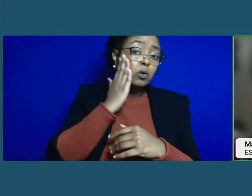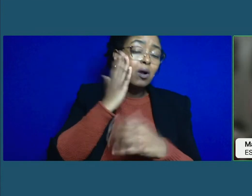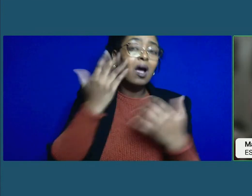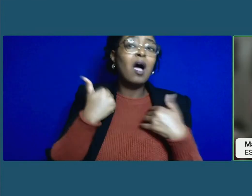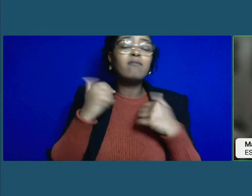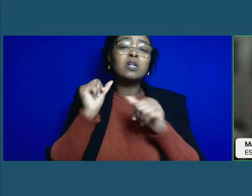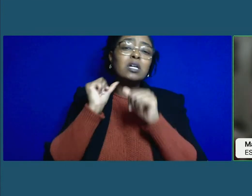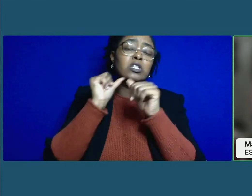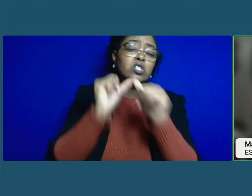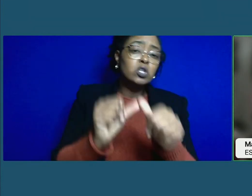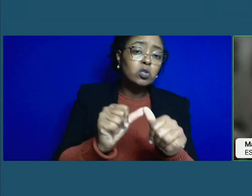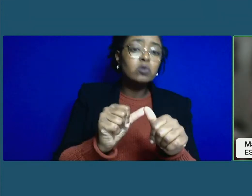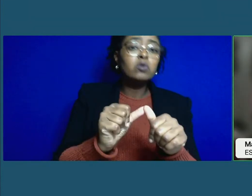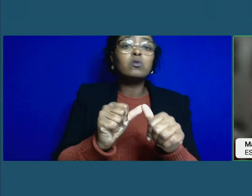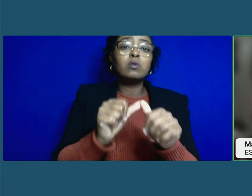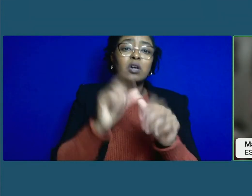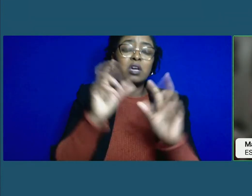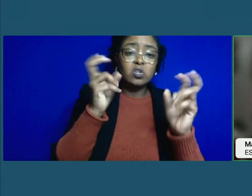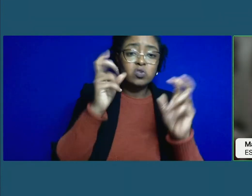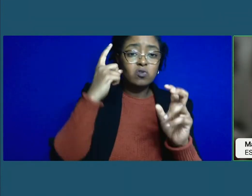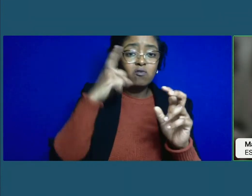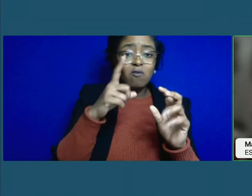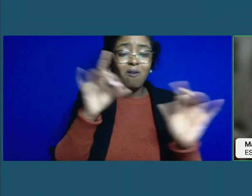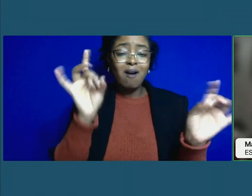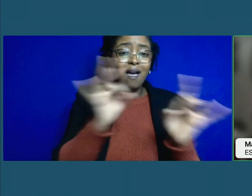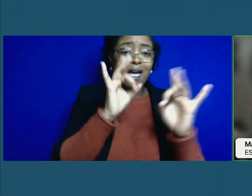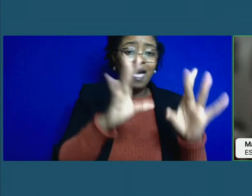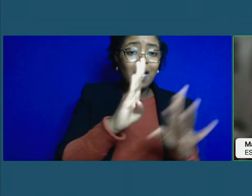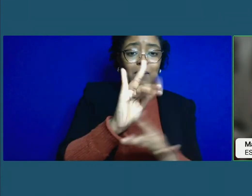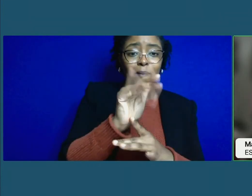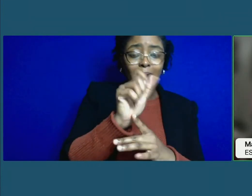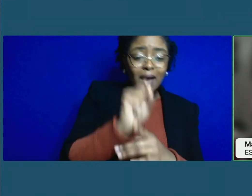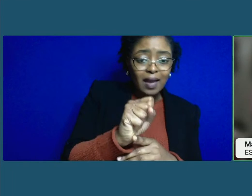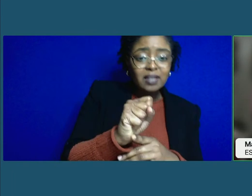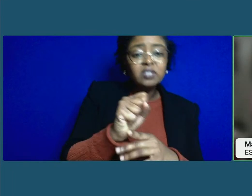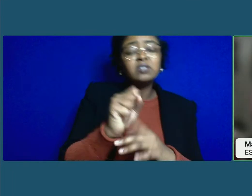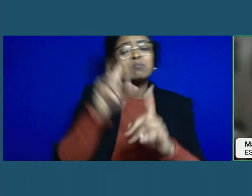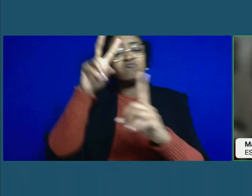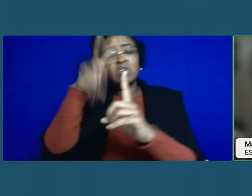these incidents. As you know, there have been ongoing issues